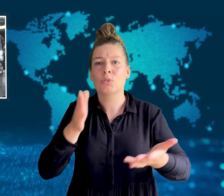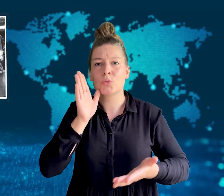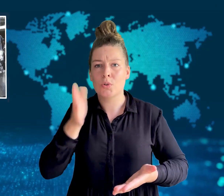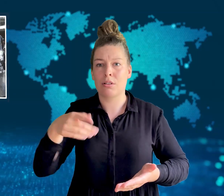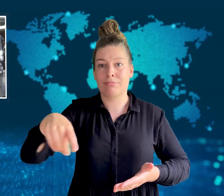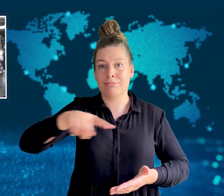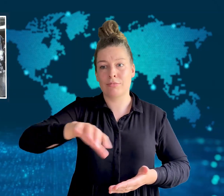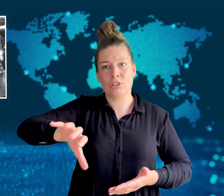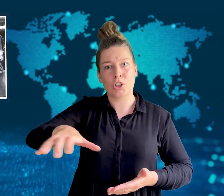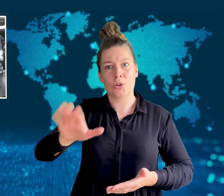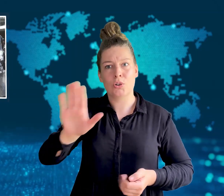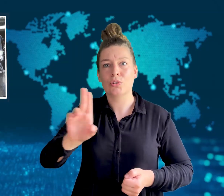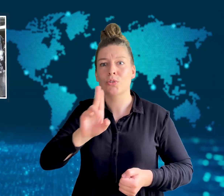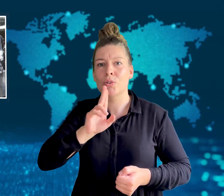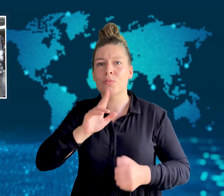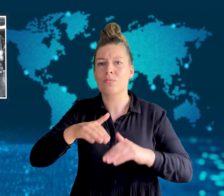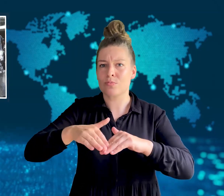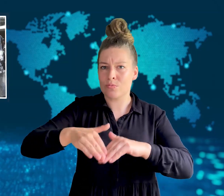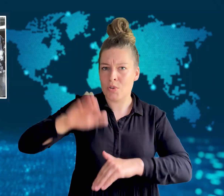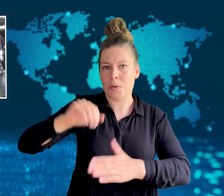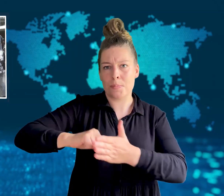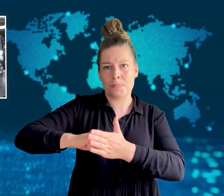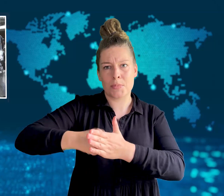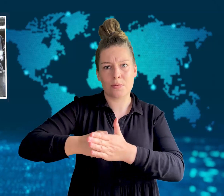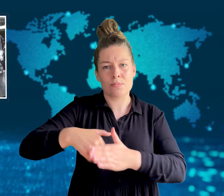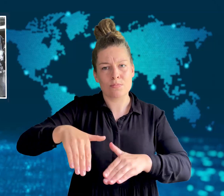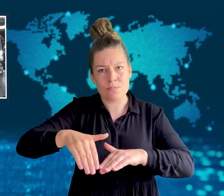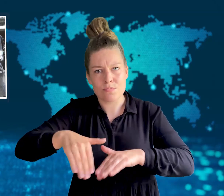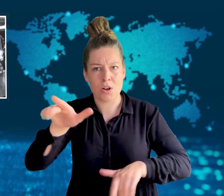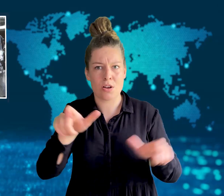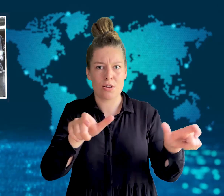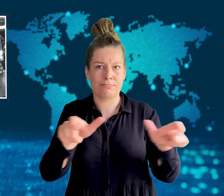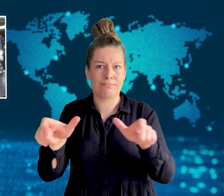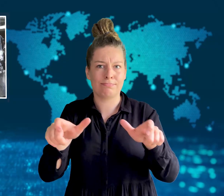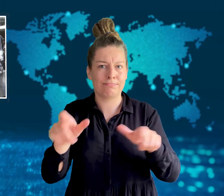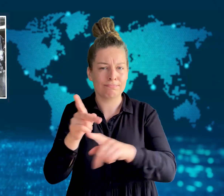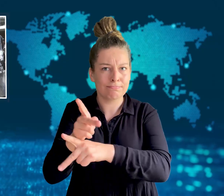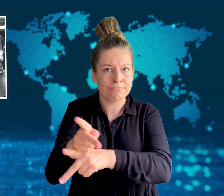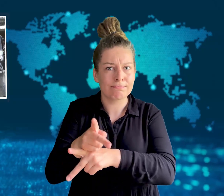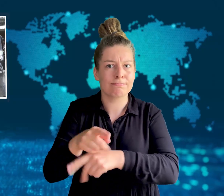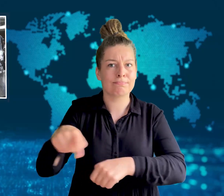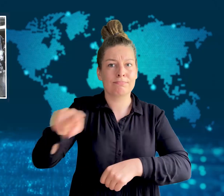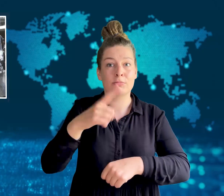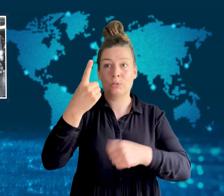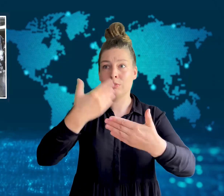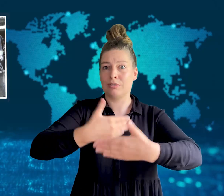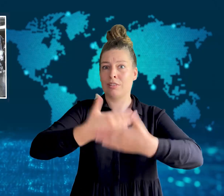President Castro announced there will now be increased security measures